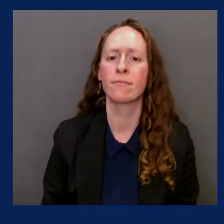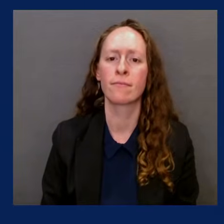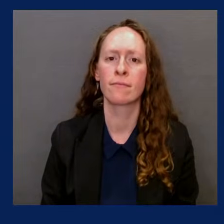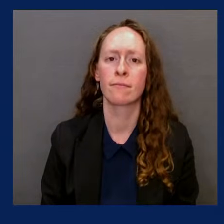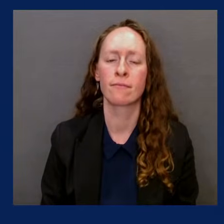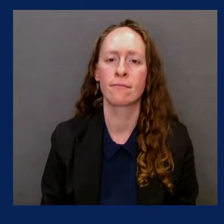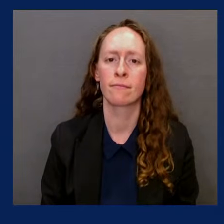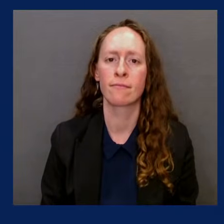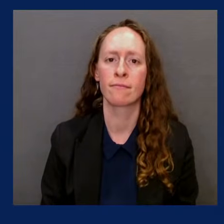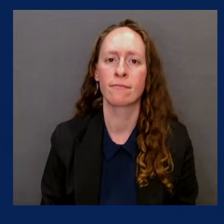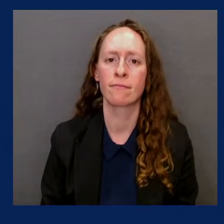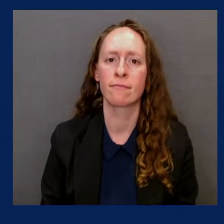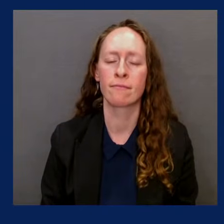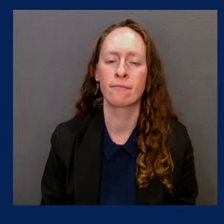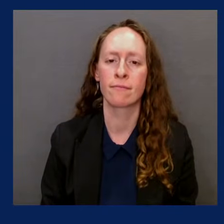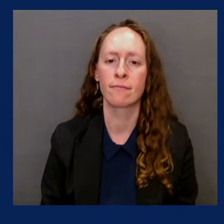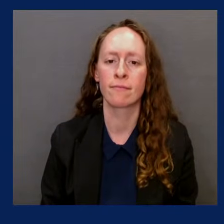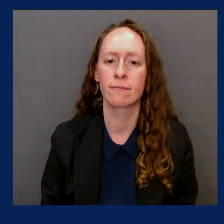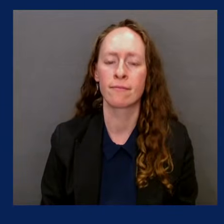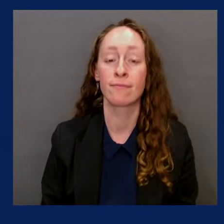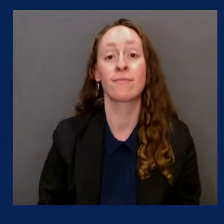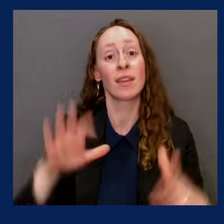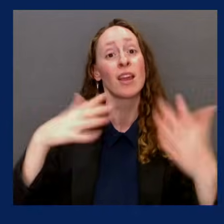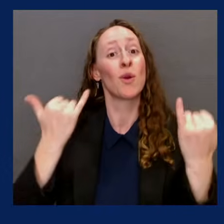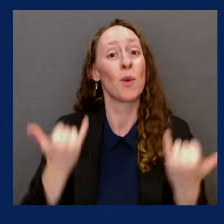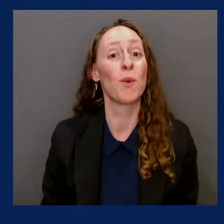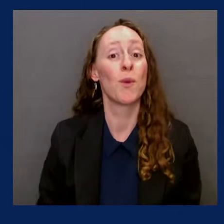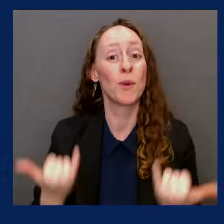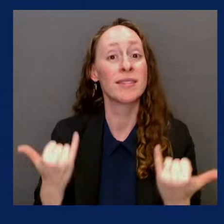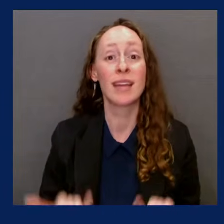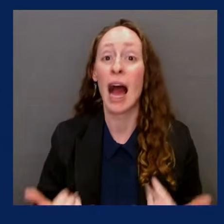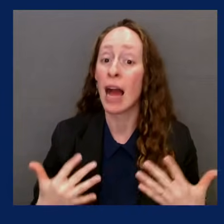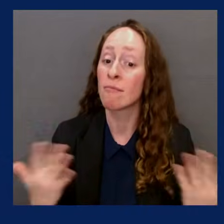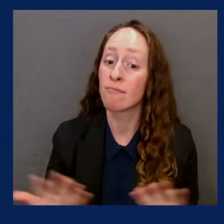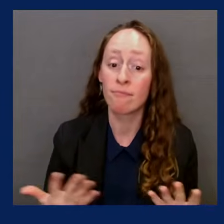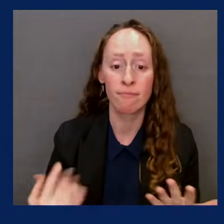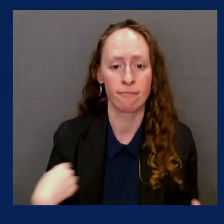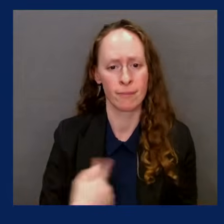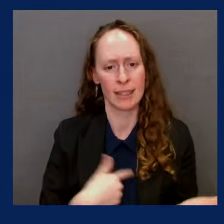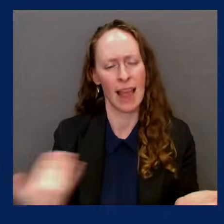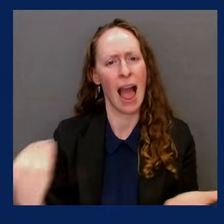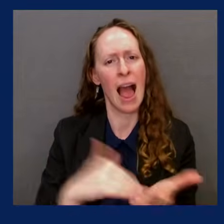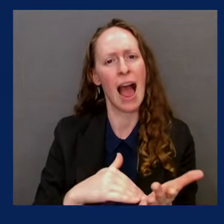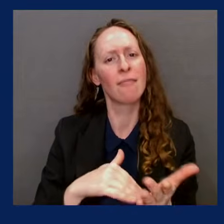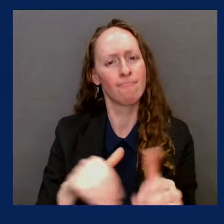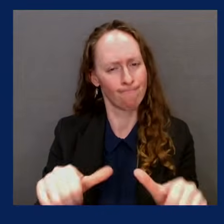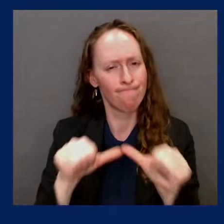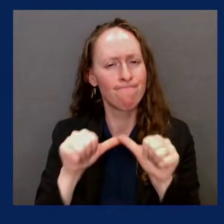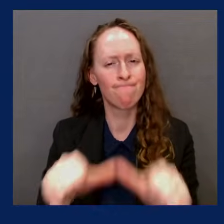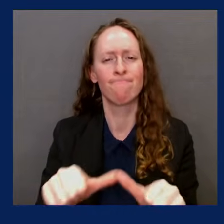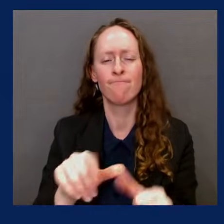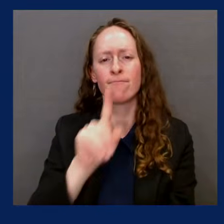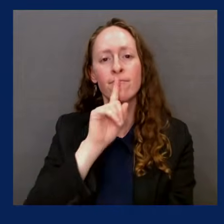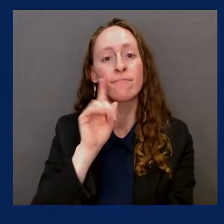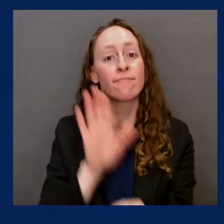to defend the values that are at the heart of this alliance, and we continue to stand as one to forge a better future